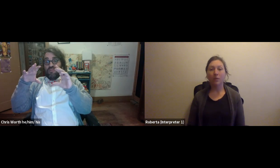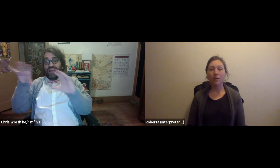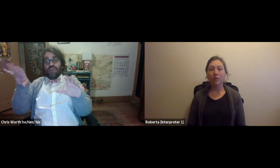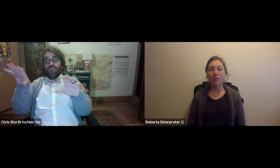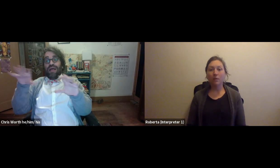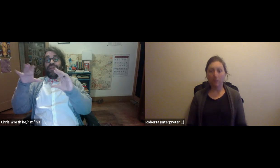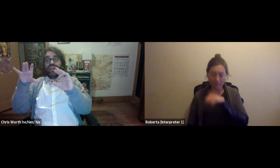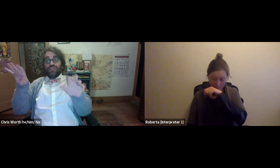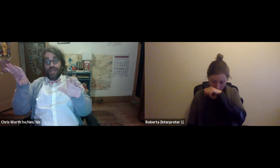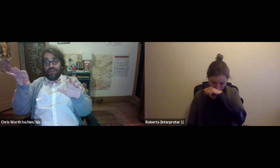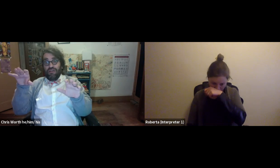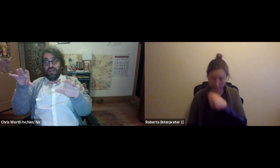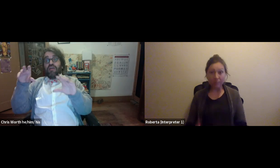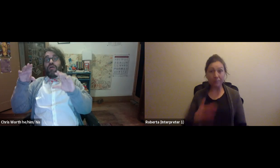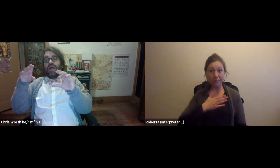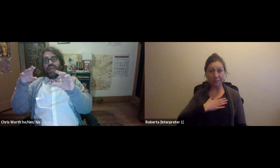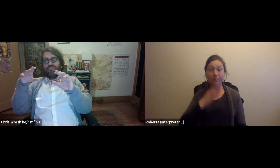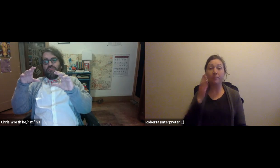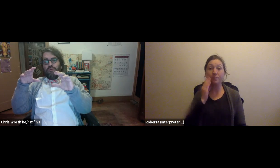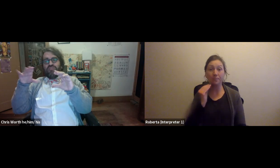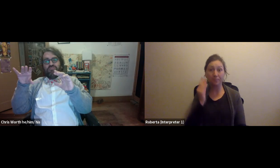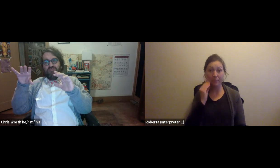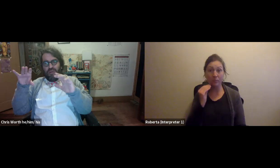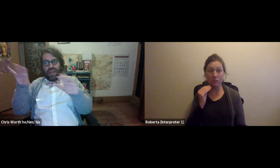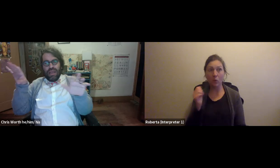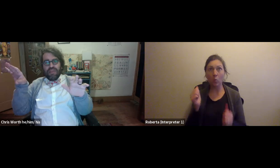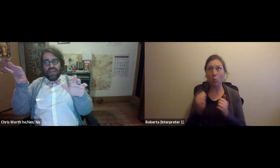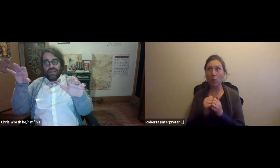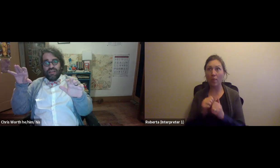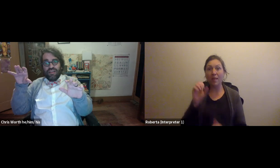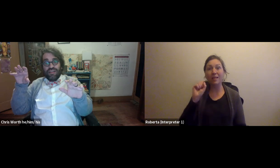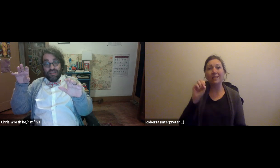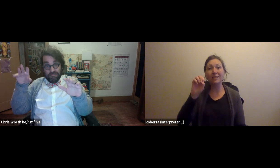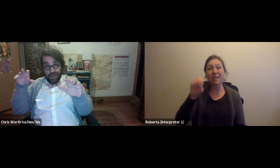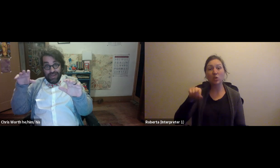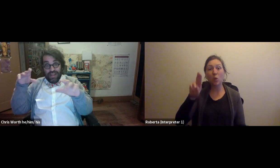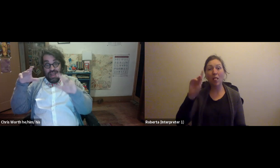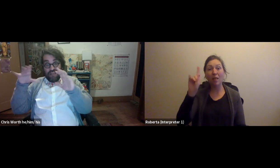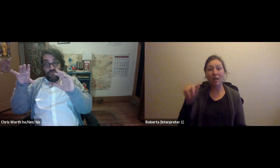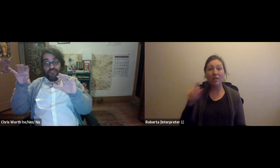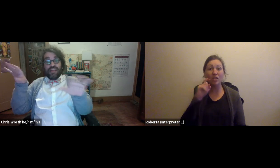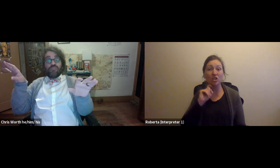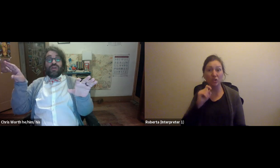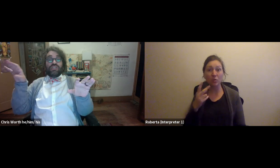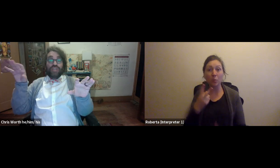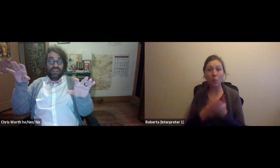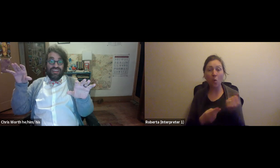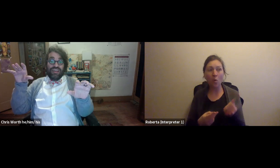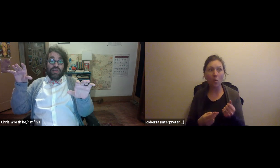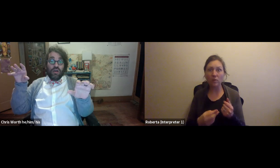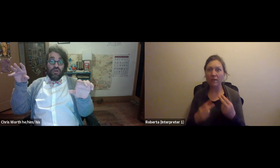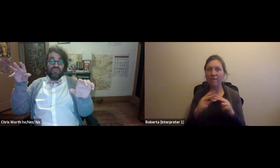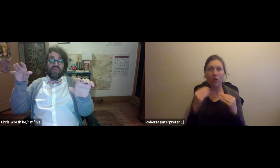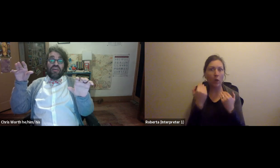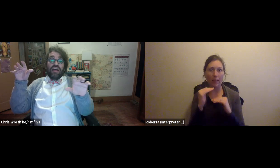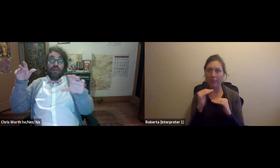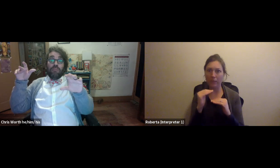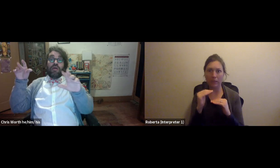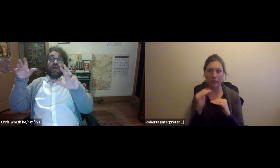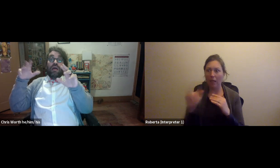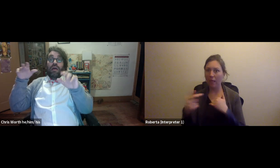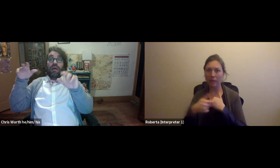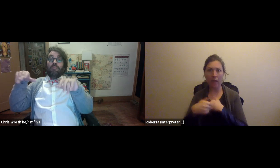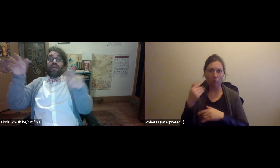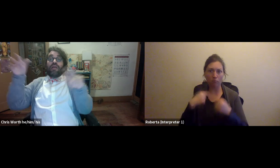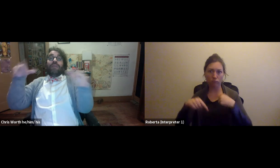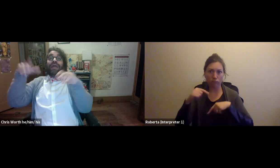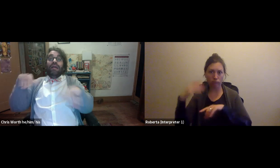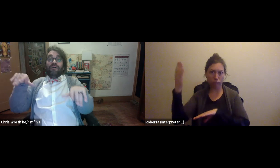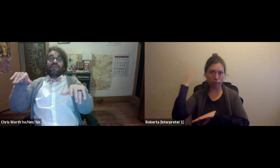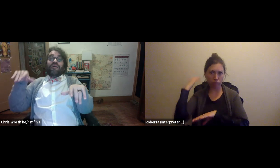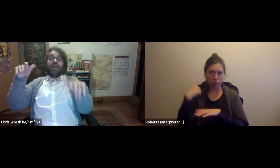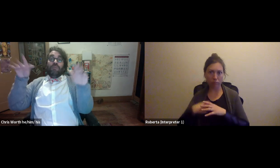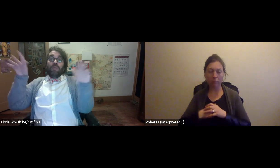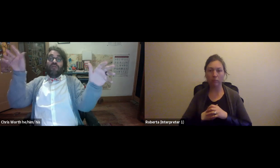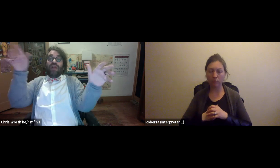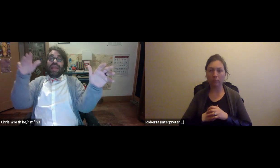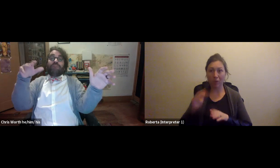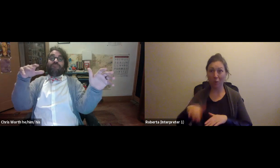sexuality and gender was very limited as far as expression goes coming up. Remember I came from